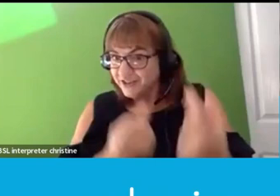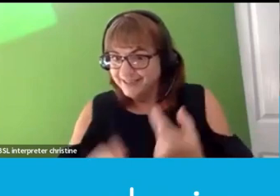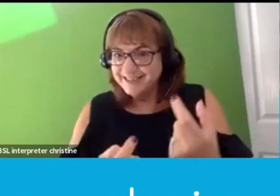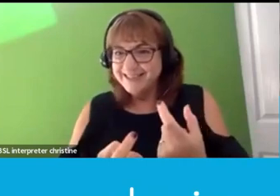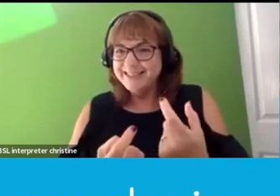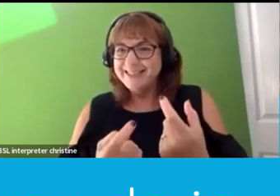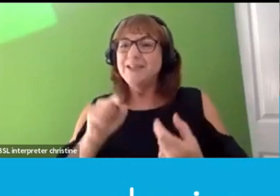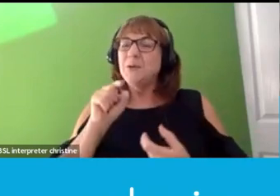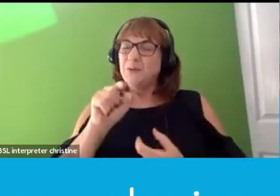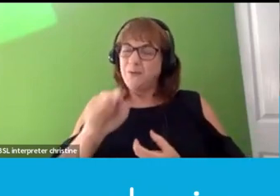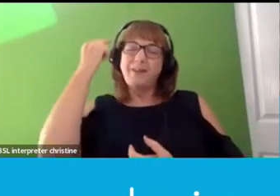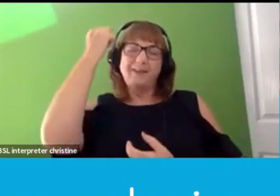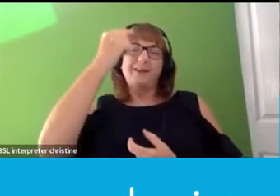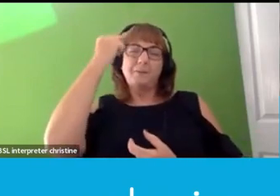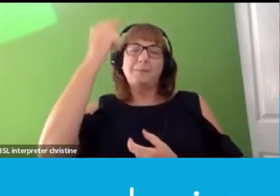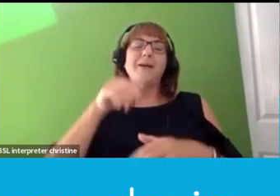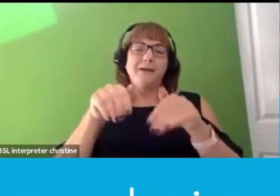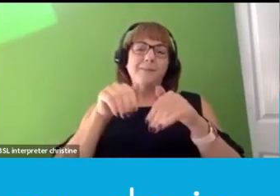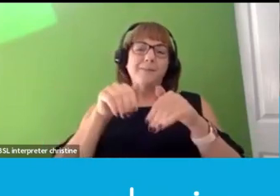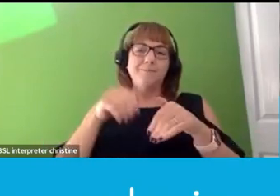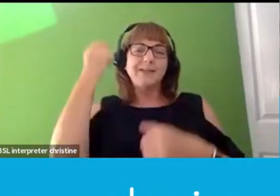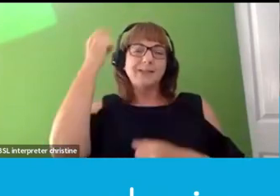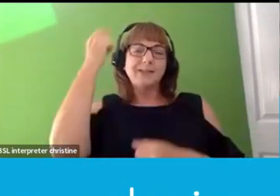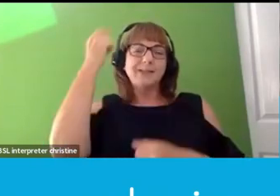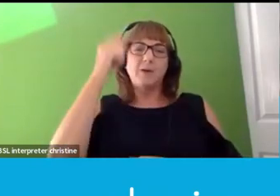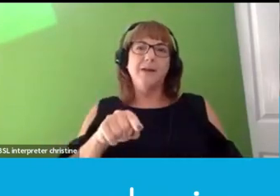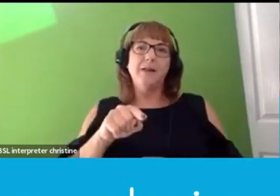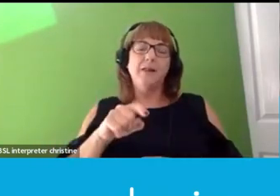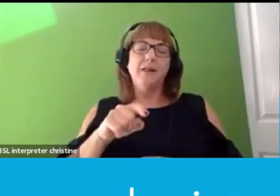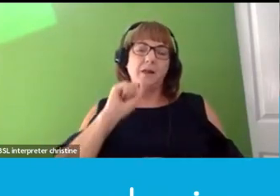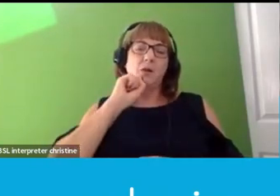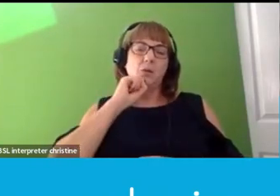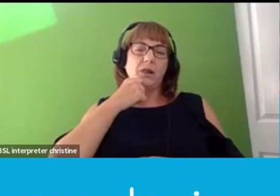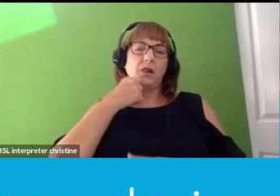you a moment just to think about that, and then I'll explain why I'm asking you to think about it.